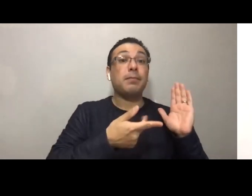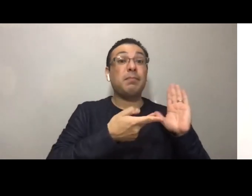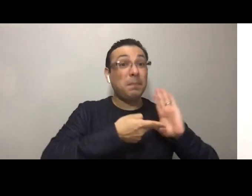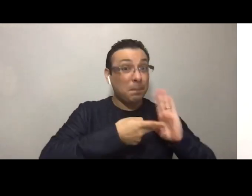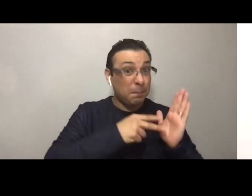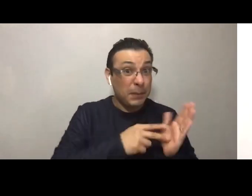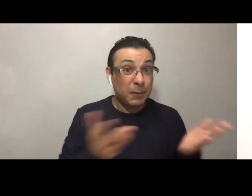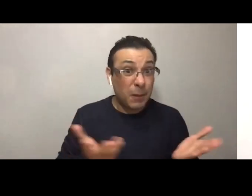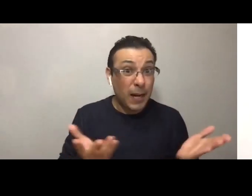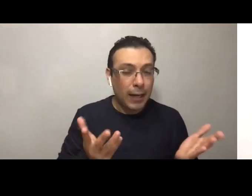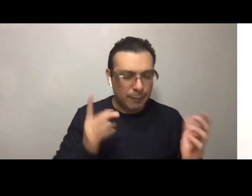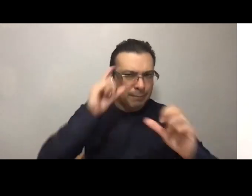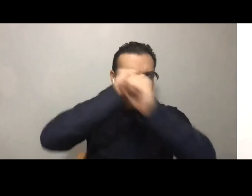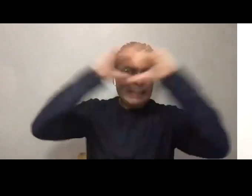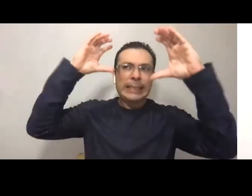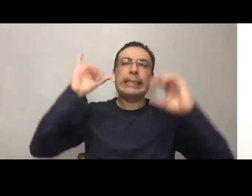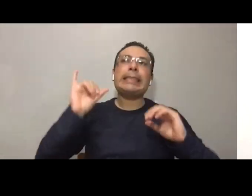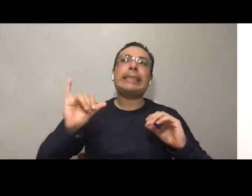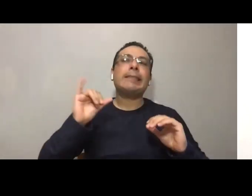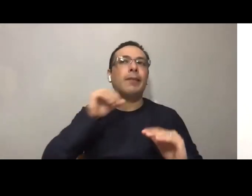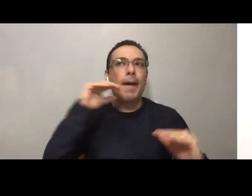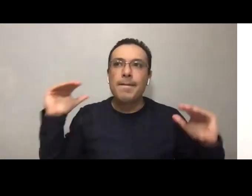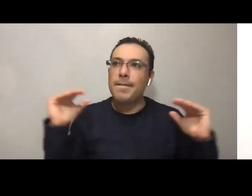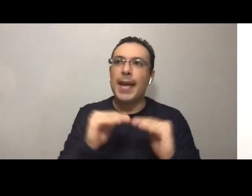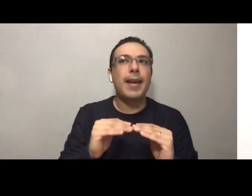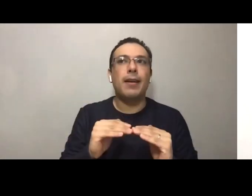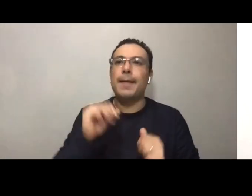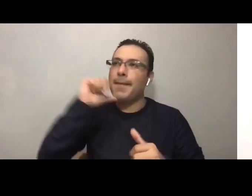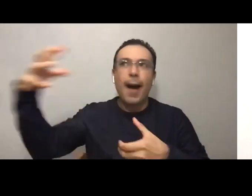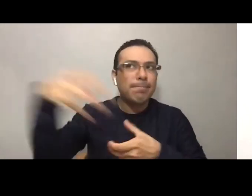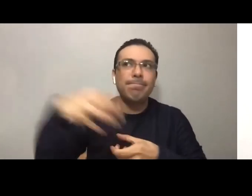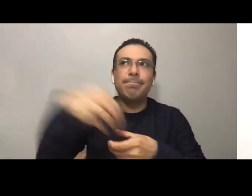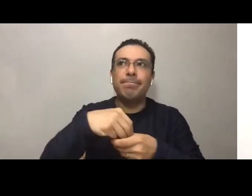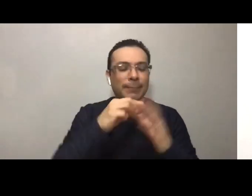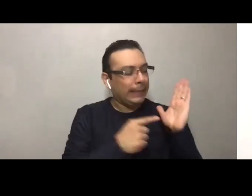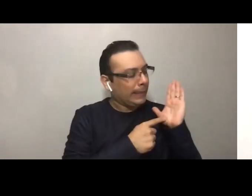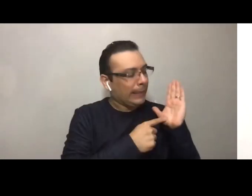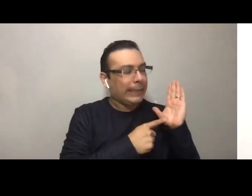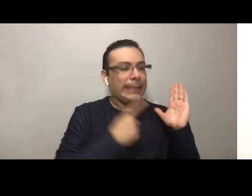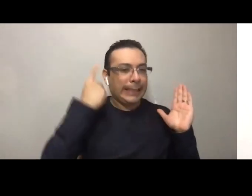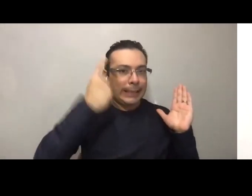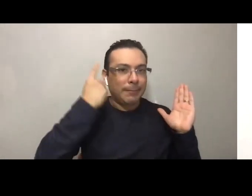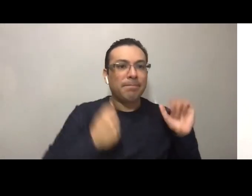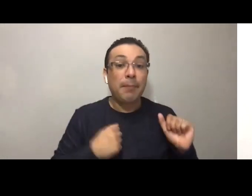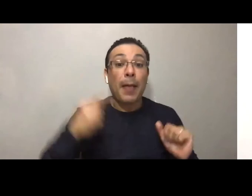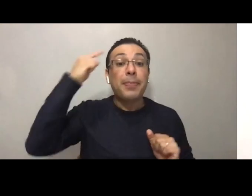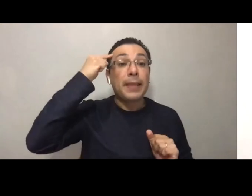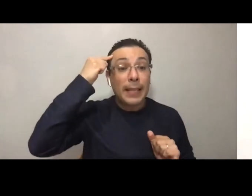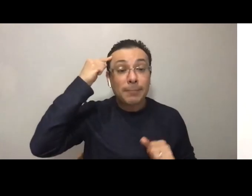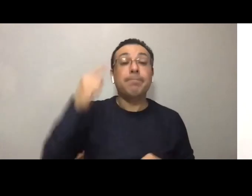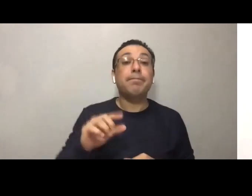that you recall to memory the wisdom that civil rights warrior Audre Lourde shared, that there is no such thing as a single-issue